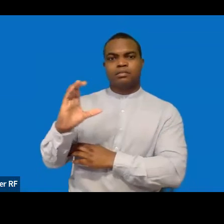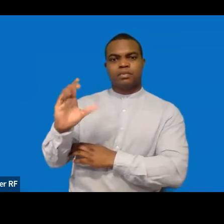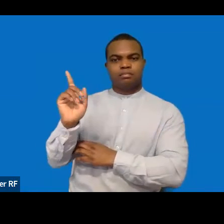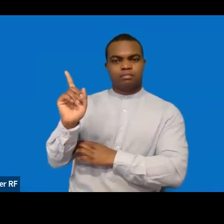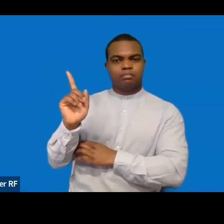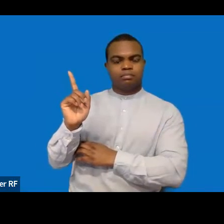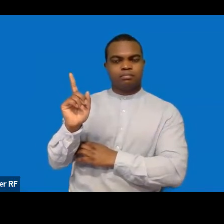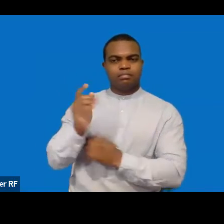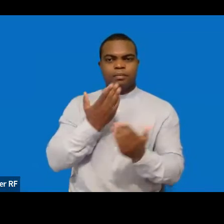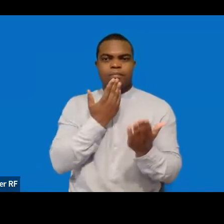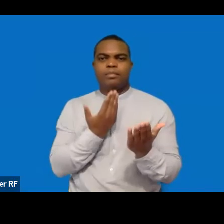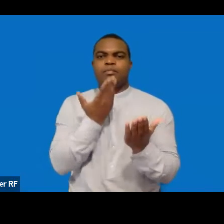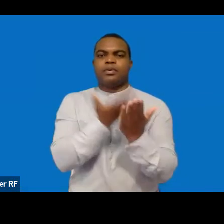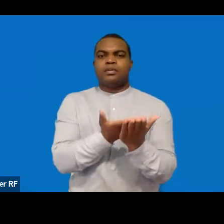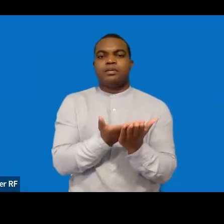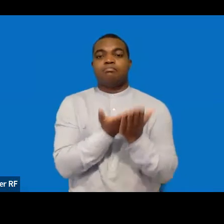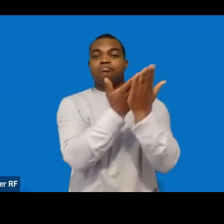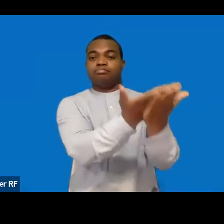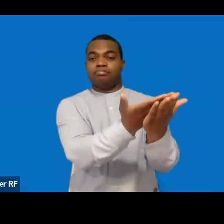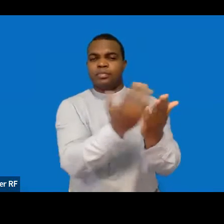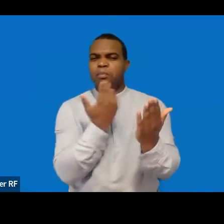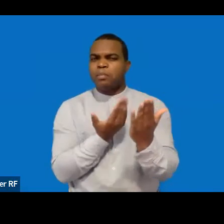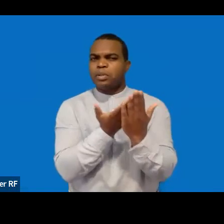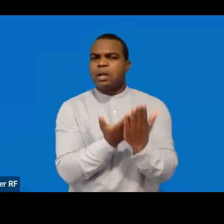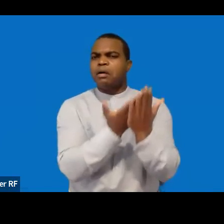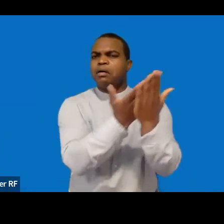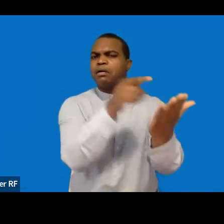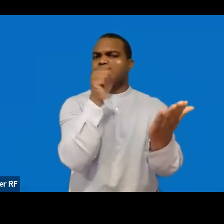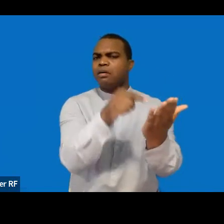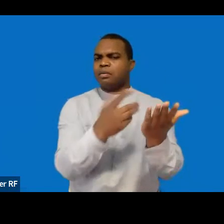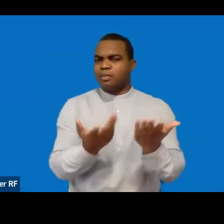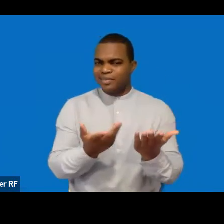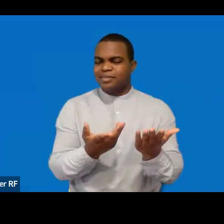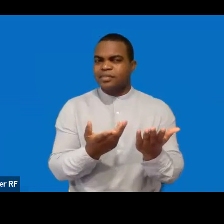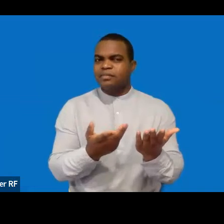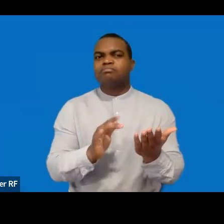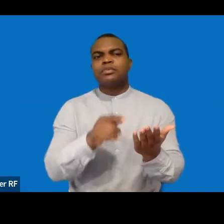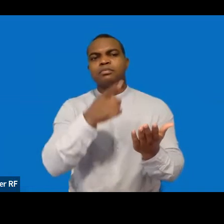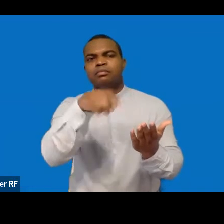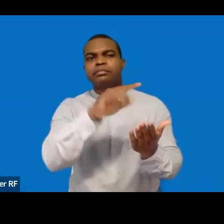the European Parliament and the European Commission. Before, there were already pilot projects